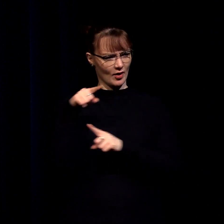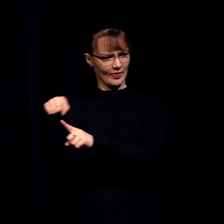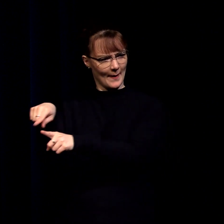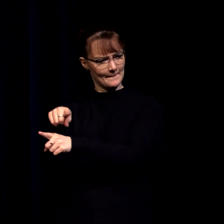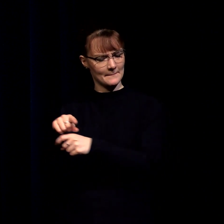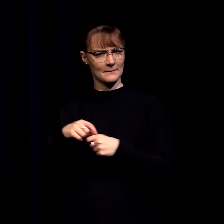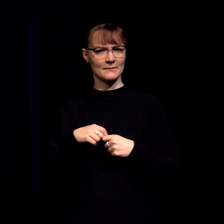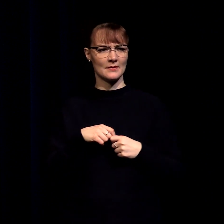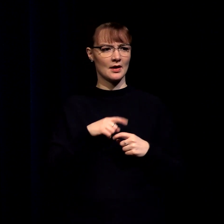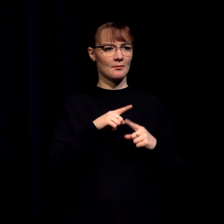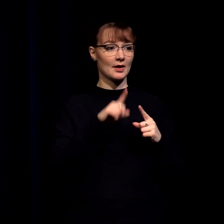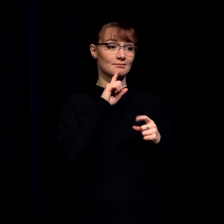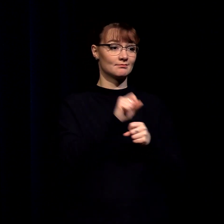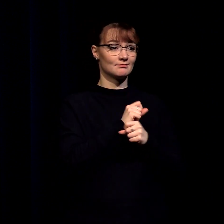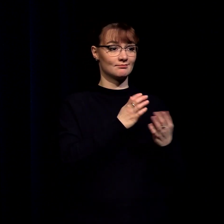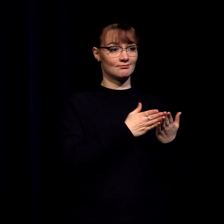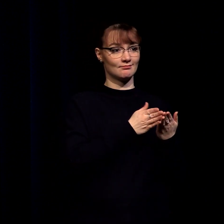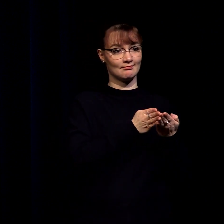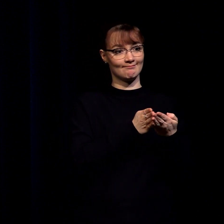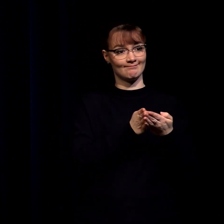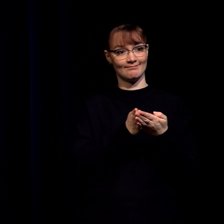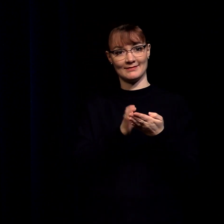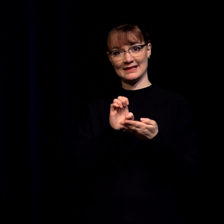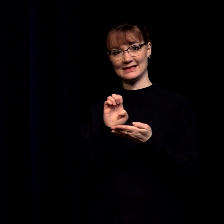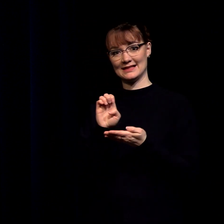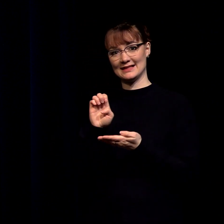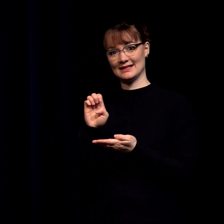head in that direction. And I just imagine what they're